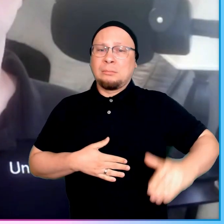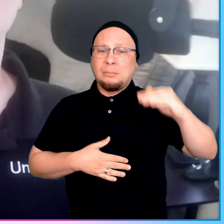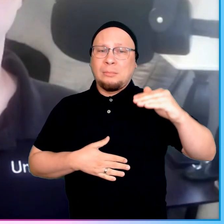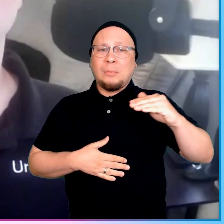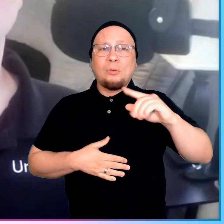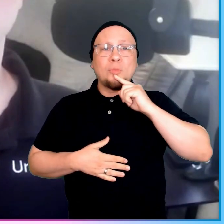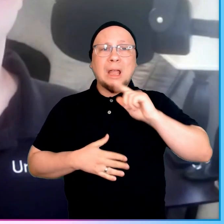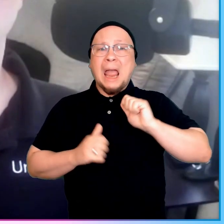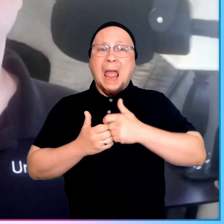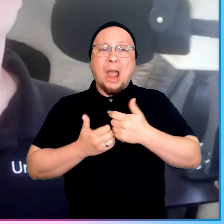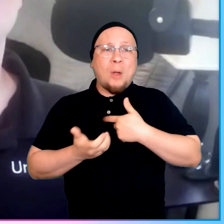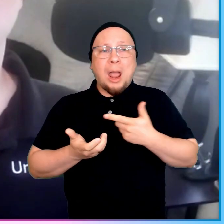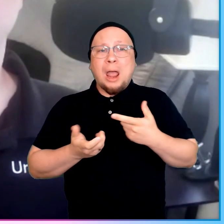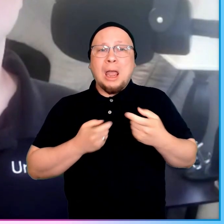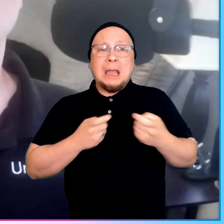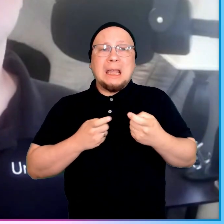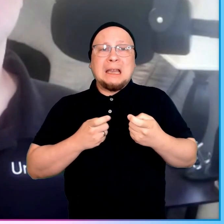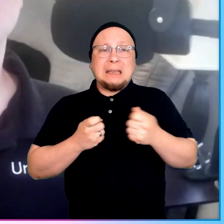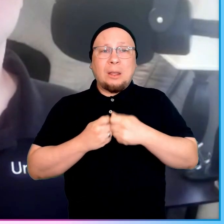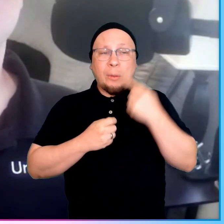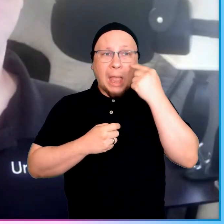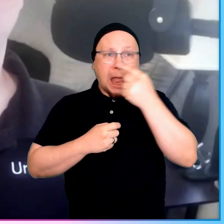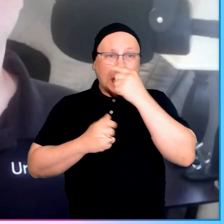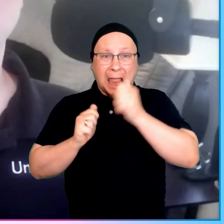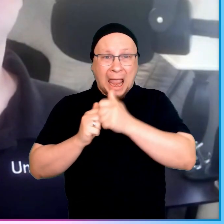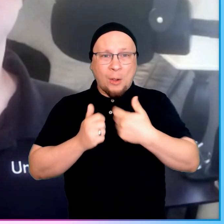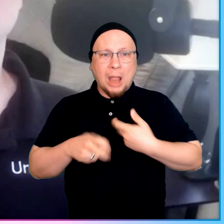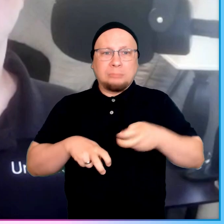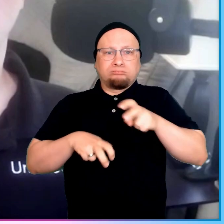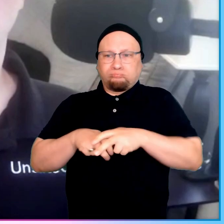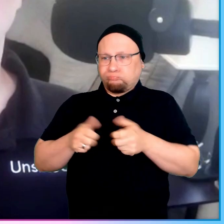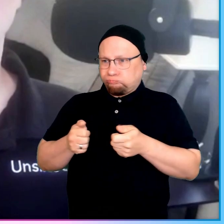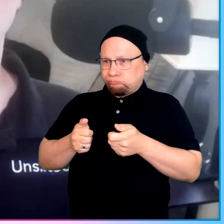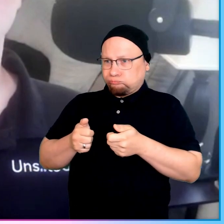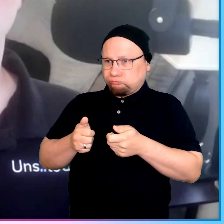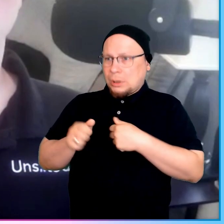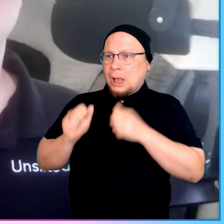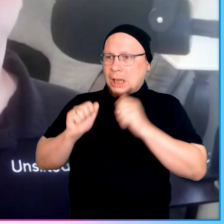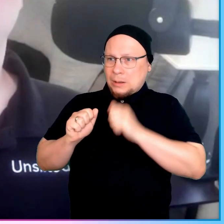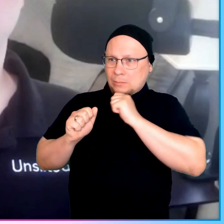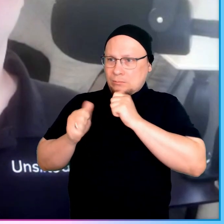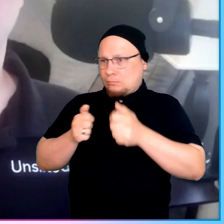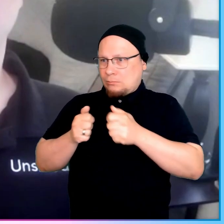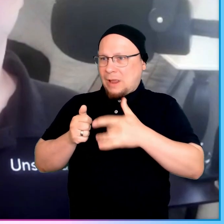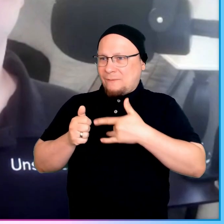cope with losing my vision, and just not being able to control what was going on in my life.